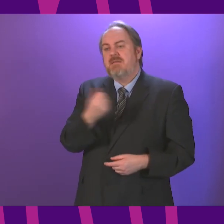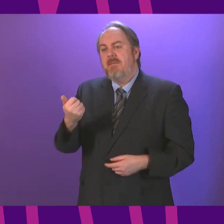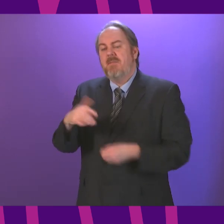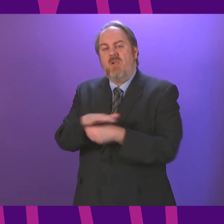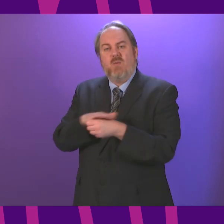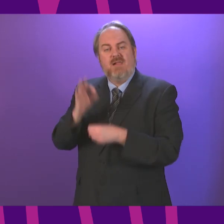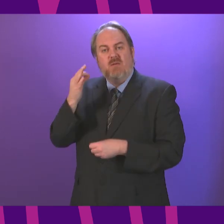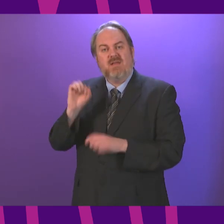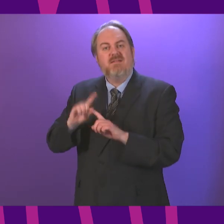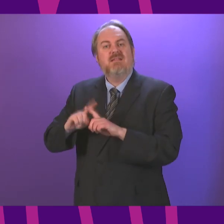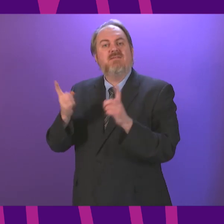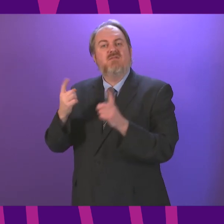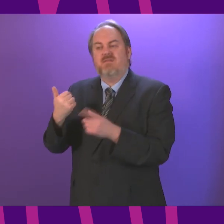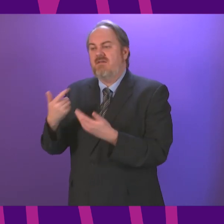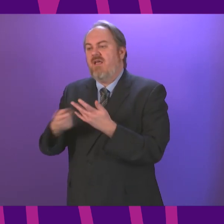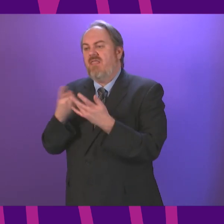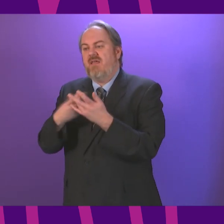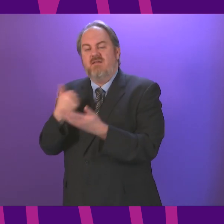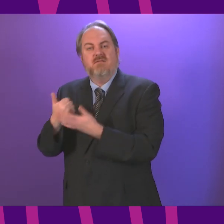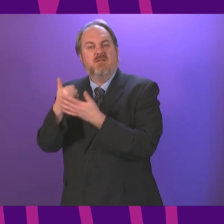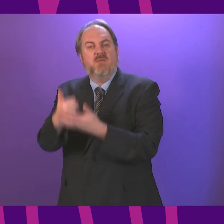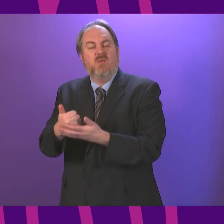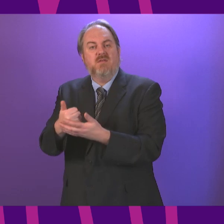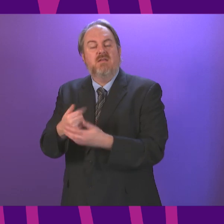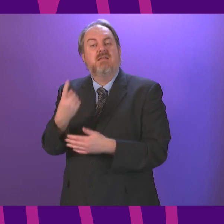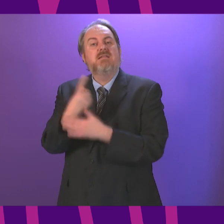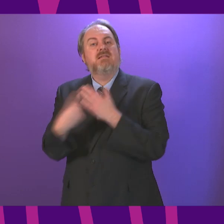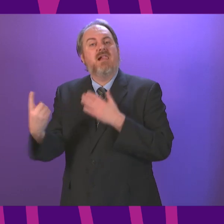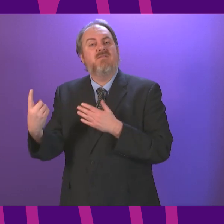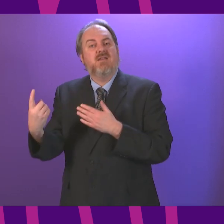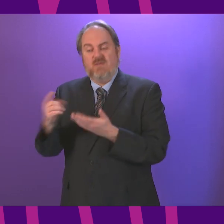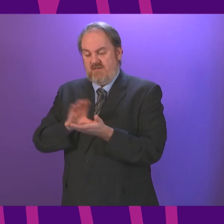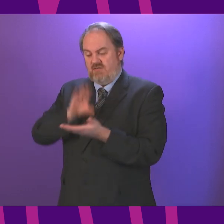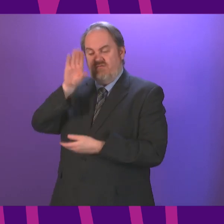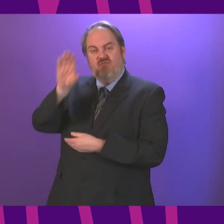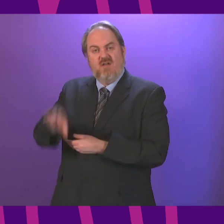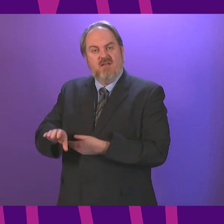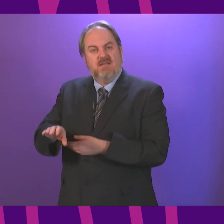have different supports in place. Self-isolation is part of a wider arrangement of how people are